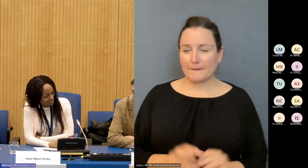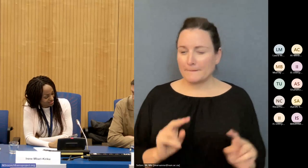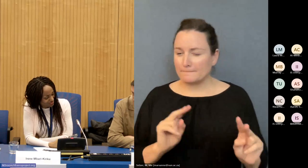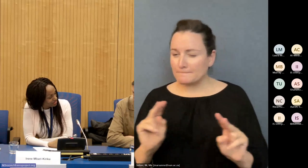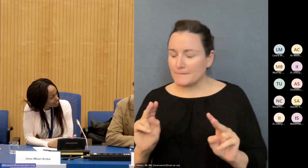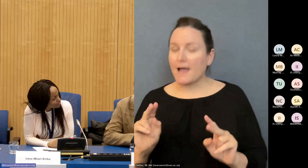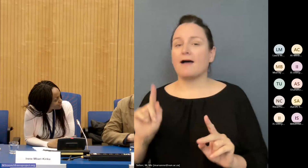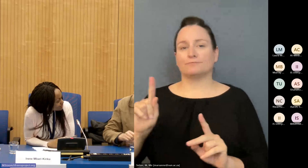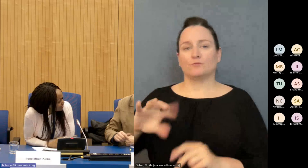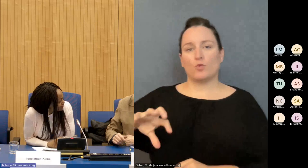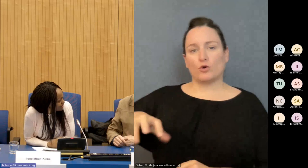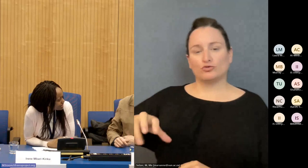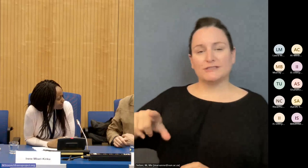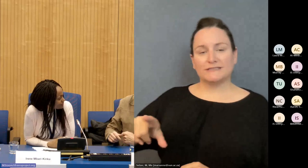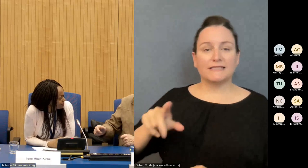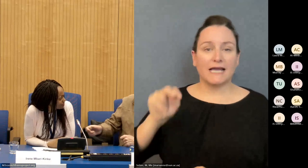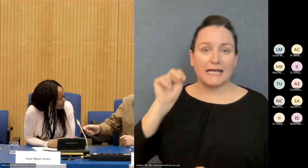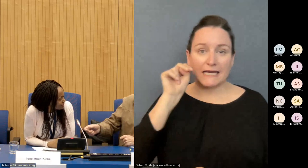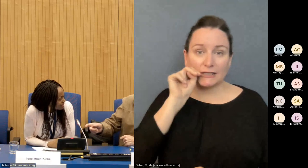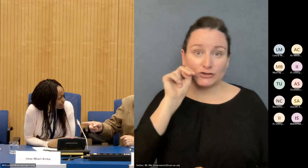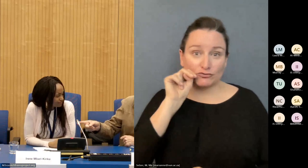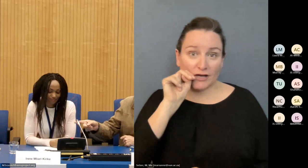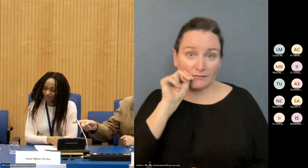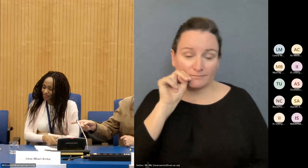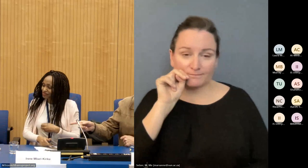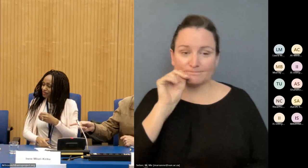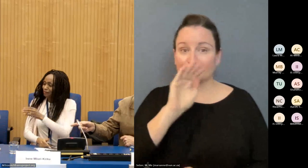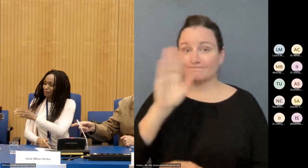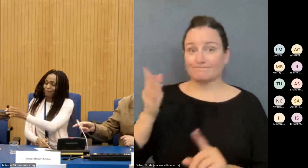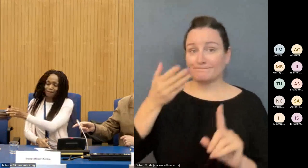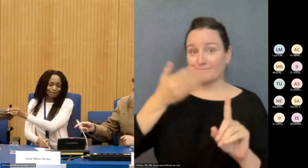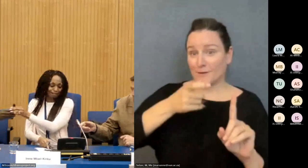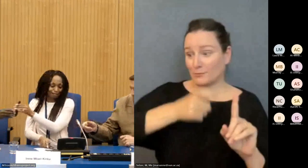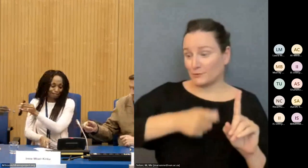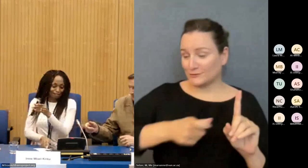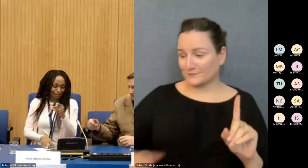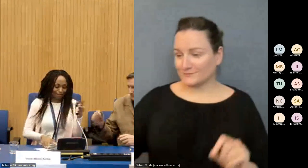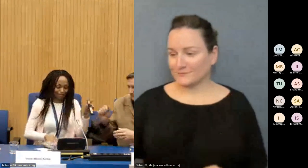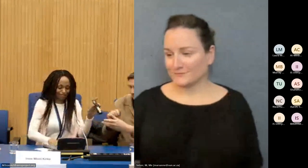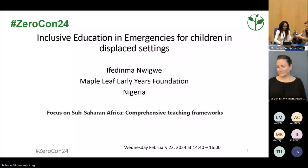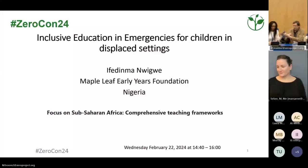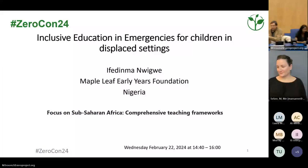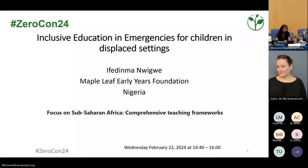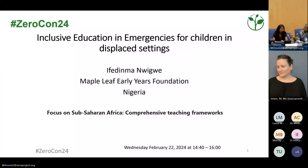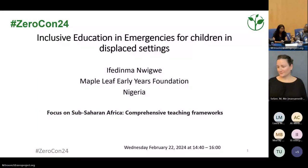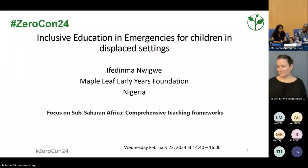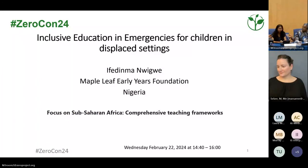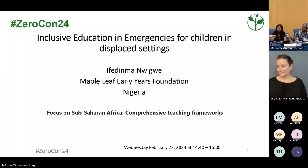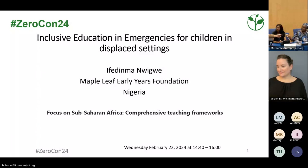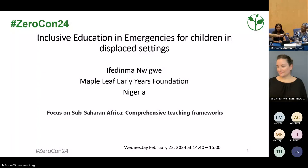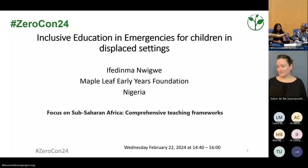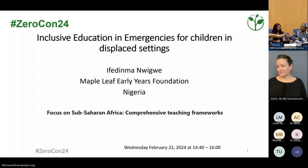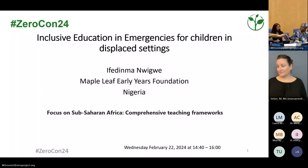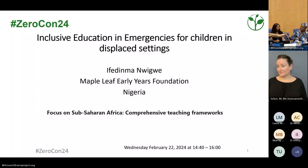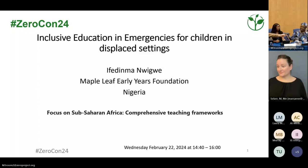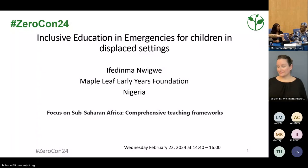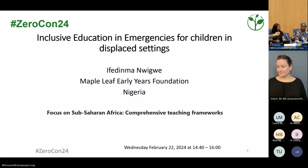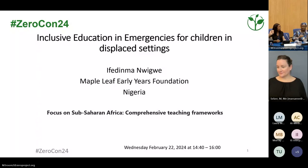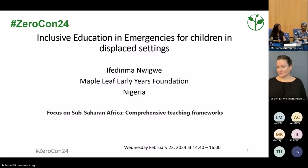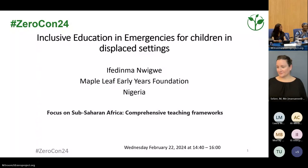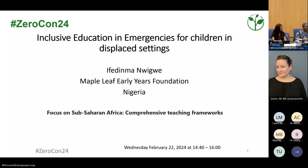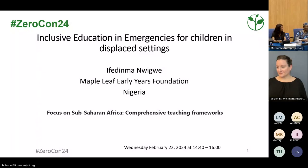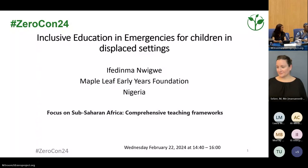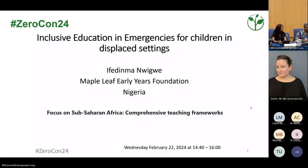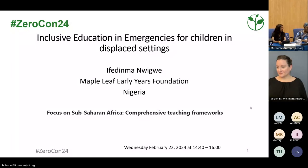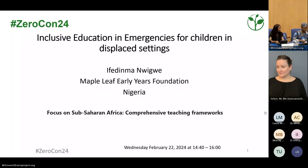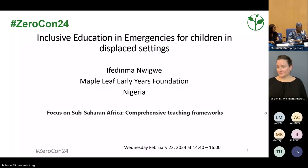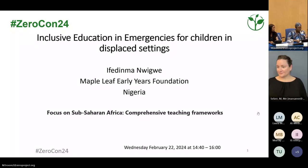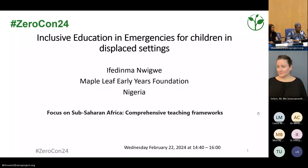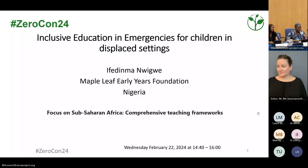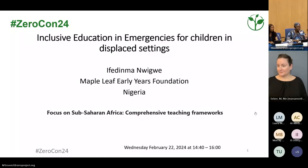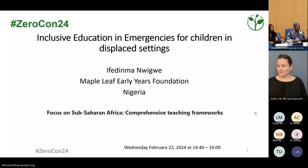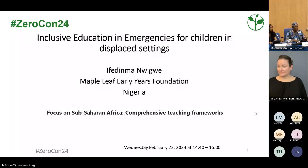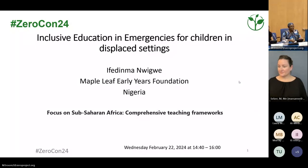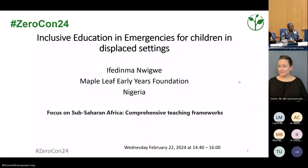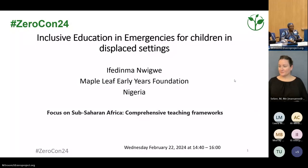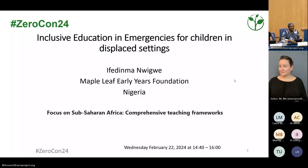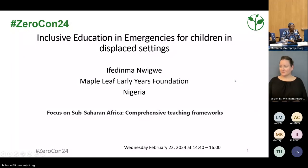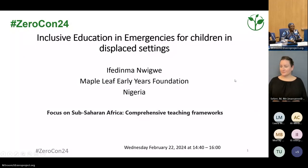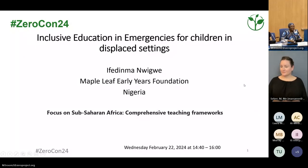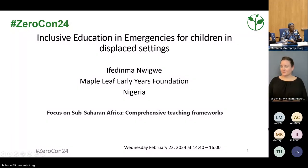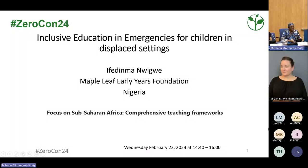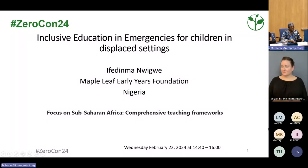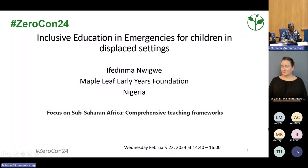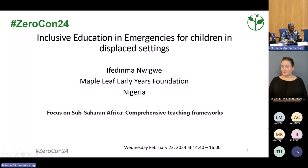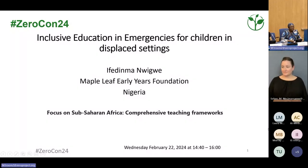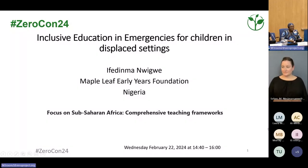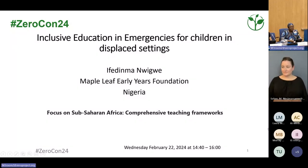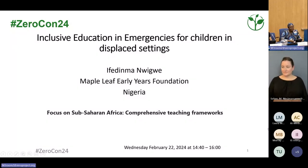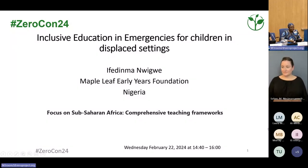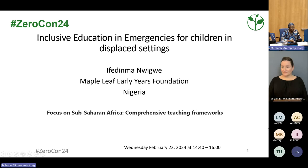and I will hand over to Ifedinma. IFEDINMA NWIGWE: Hello everybody,